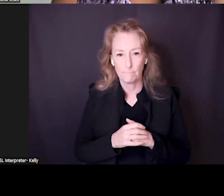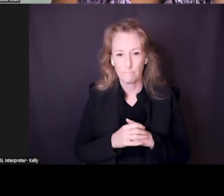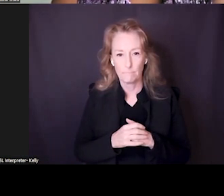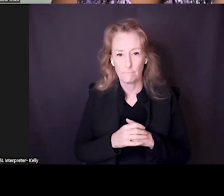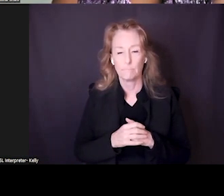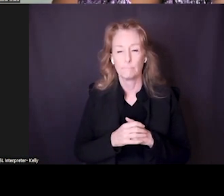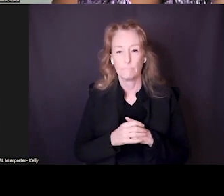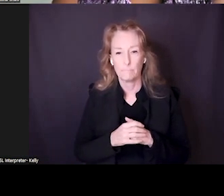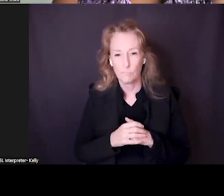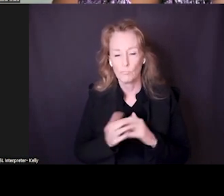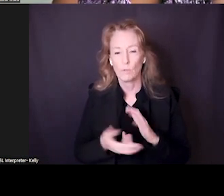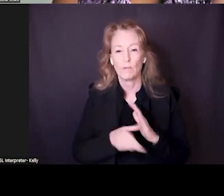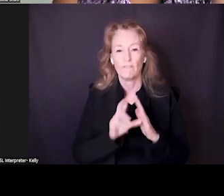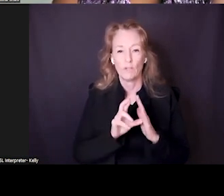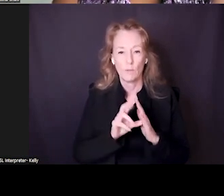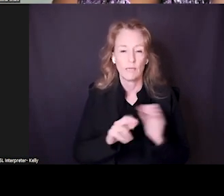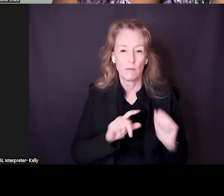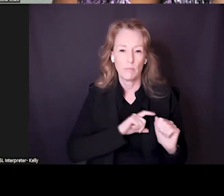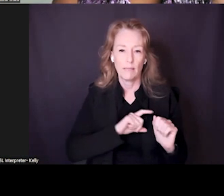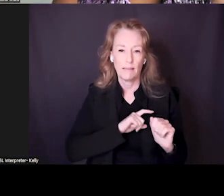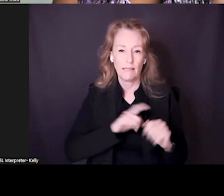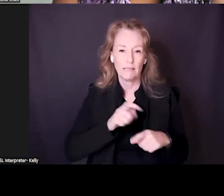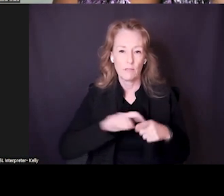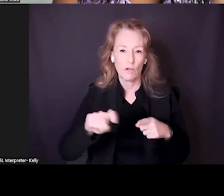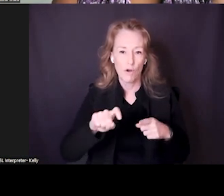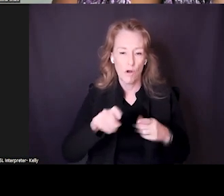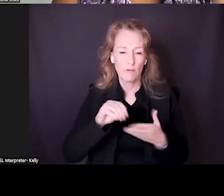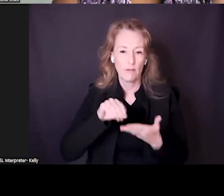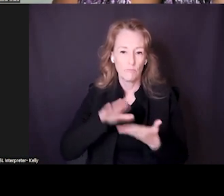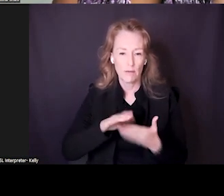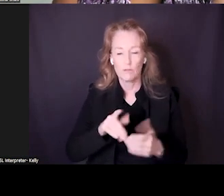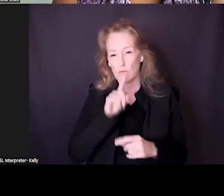CALLS, ECT AND WANTED TO FOCUS ON MORE DATA AND WANTED THEIR